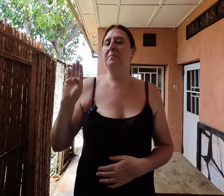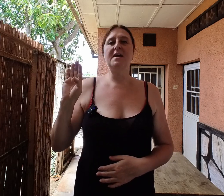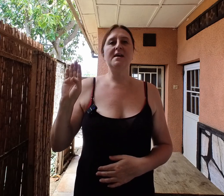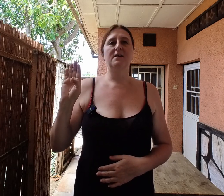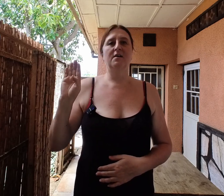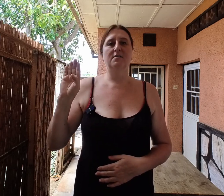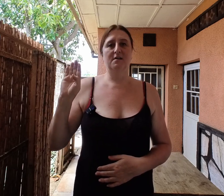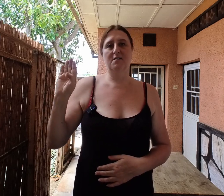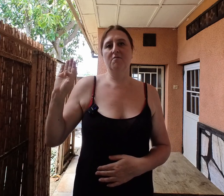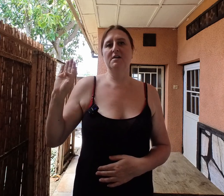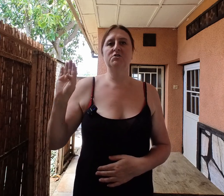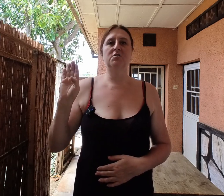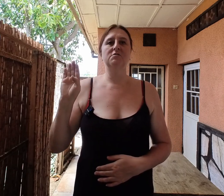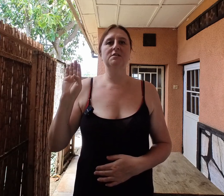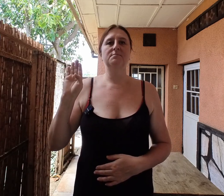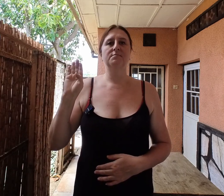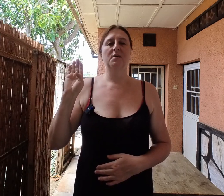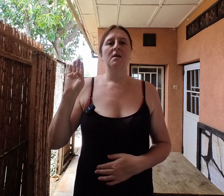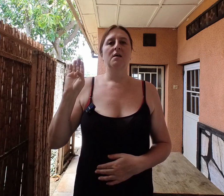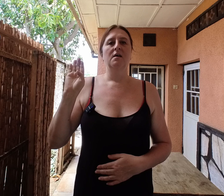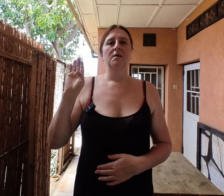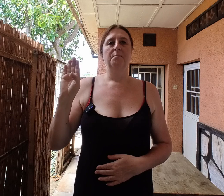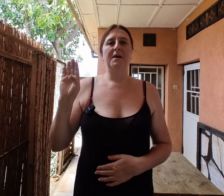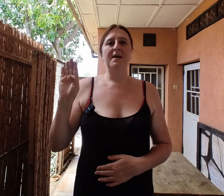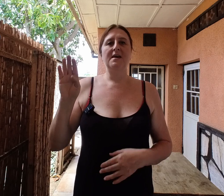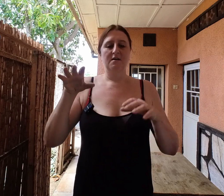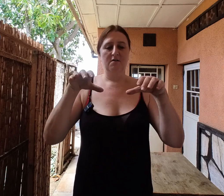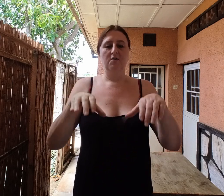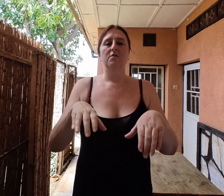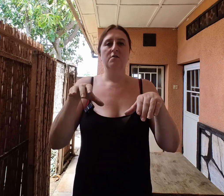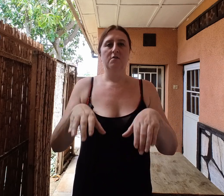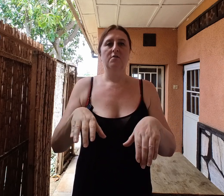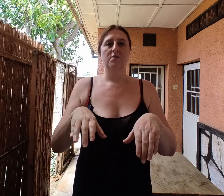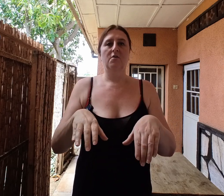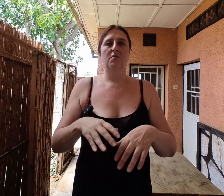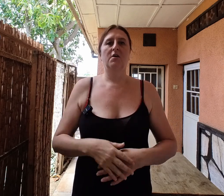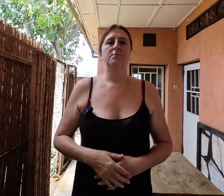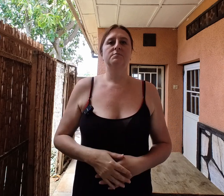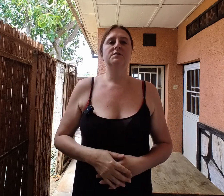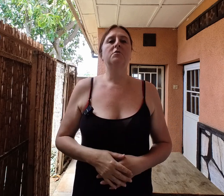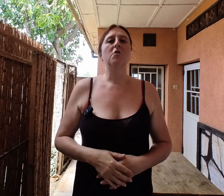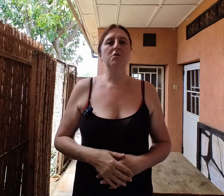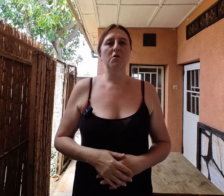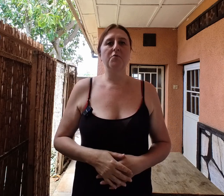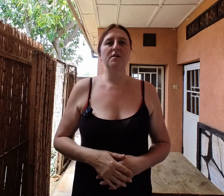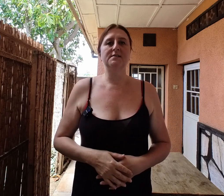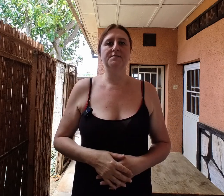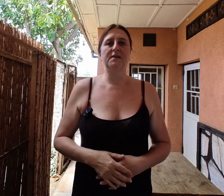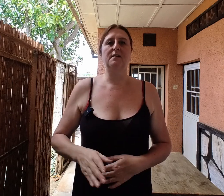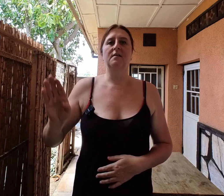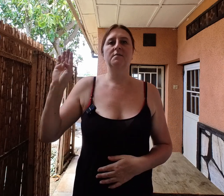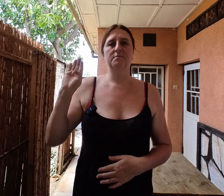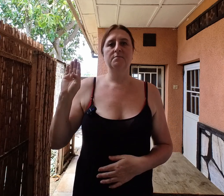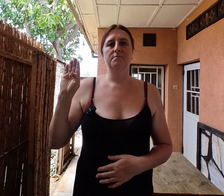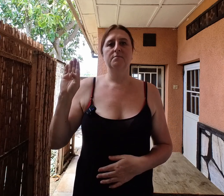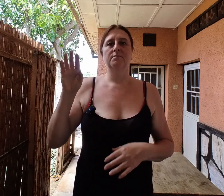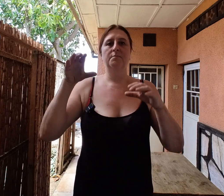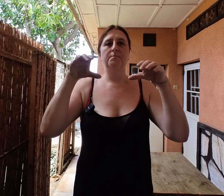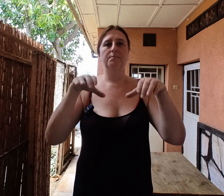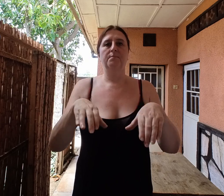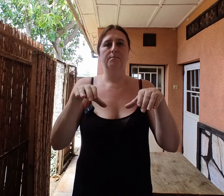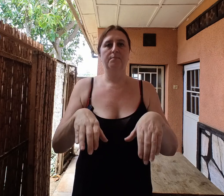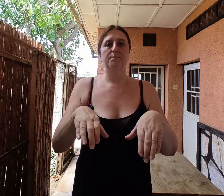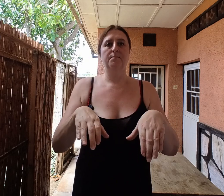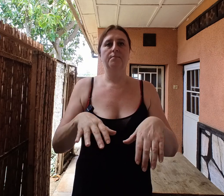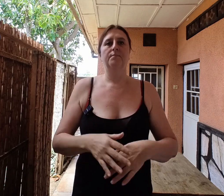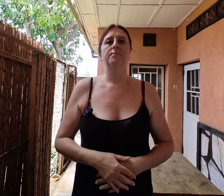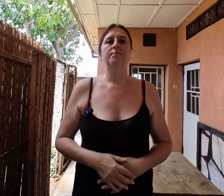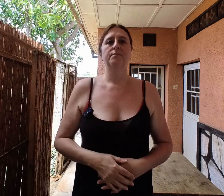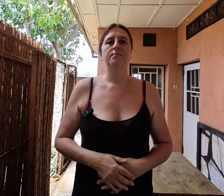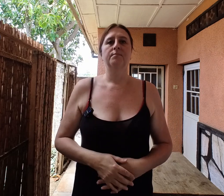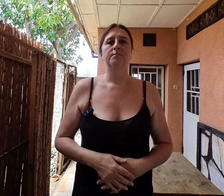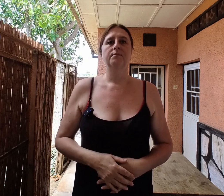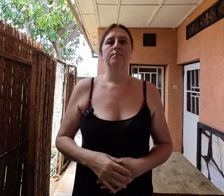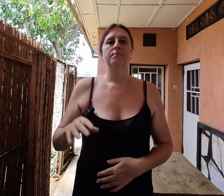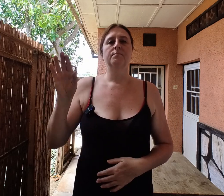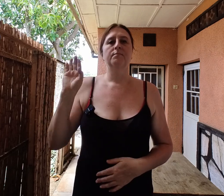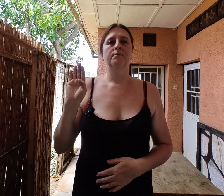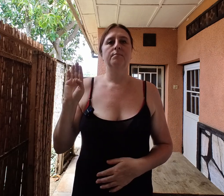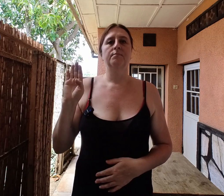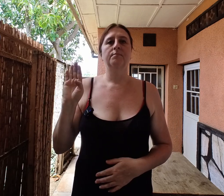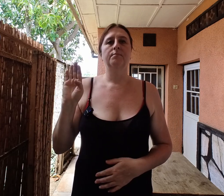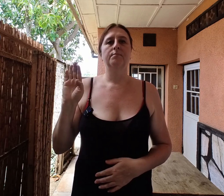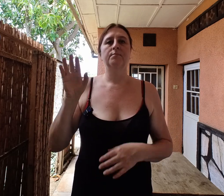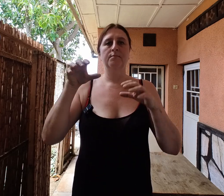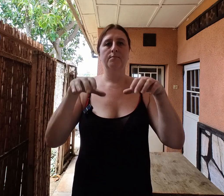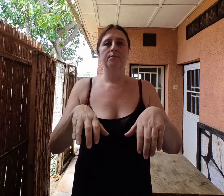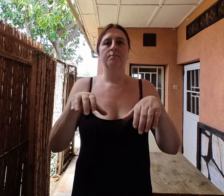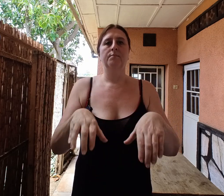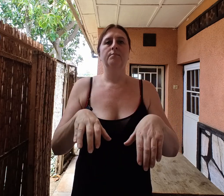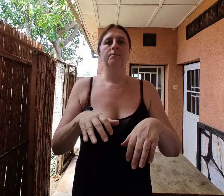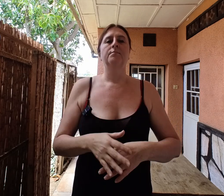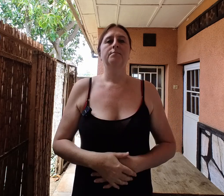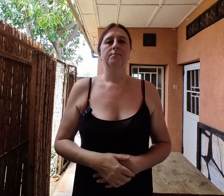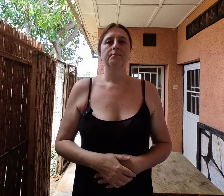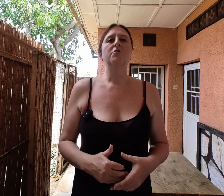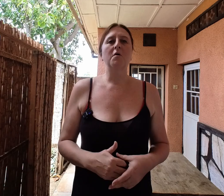A B at our right shoulder. B Congo. So Congo-Brazzaville.